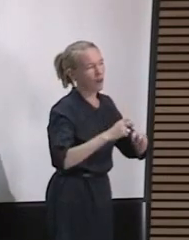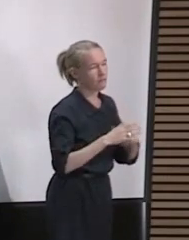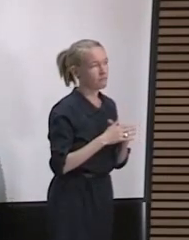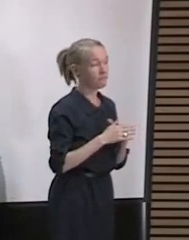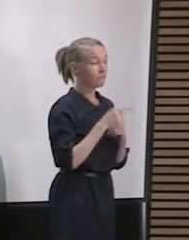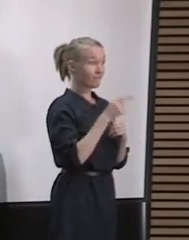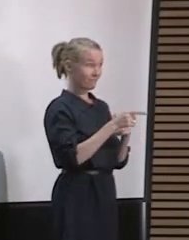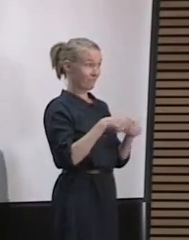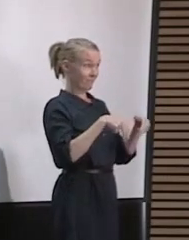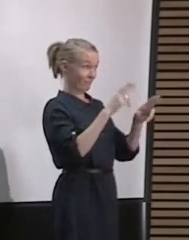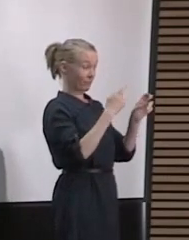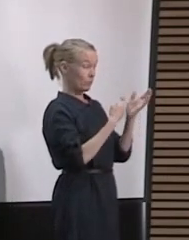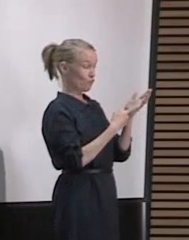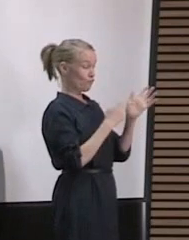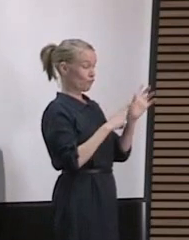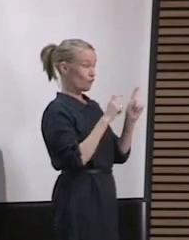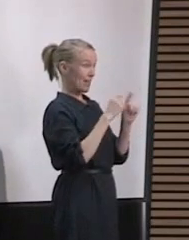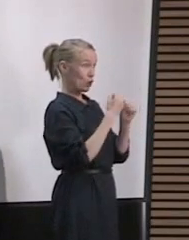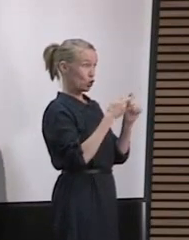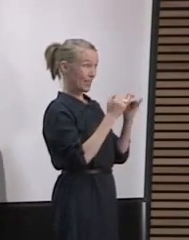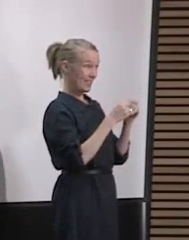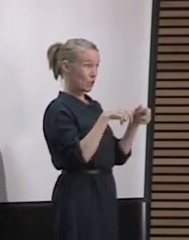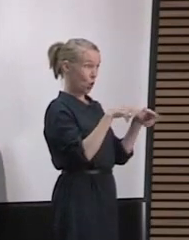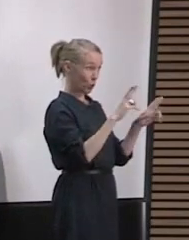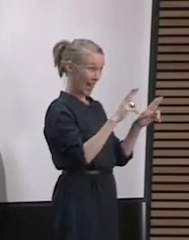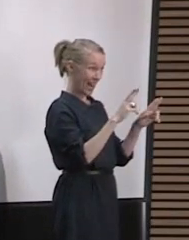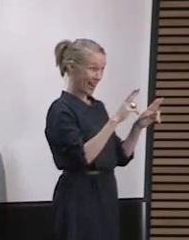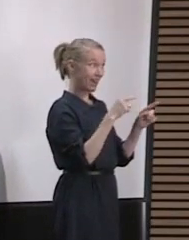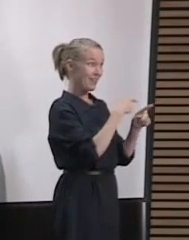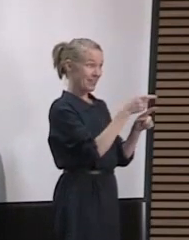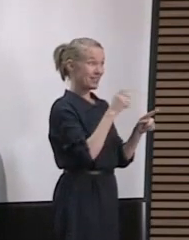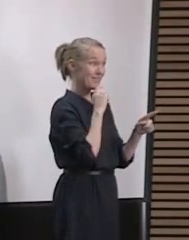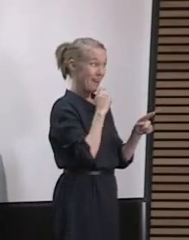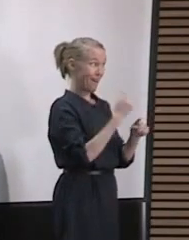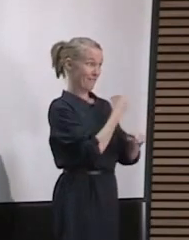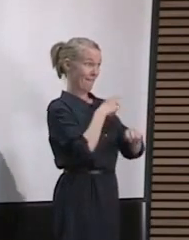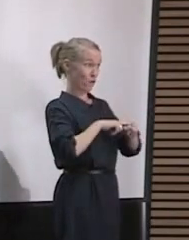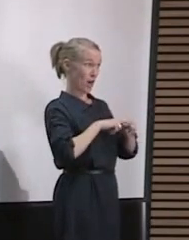who works in the facility. So in fact, all of those who work in the facility were tested